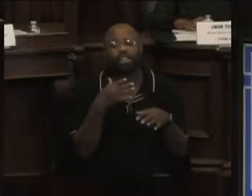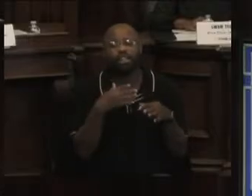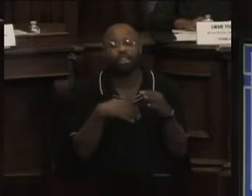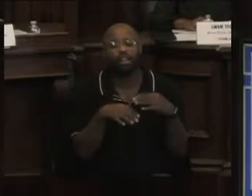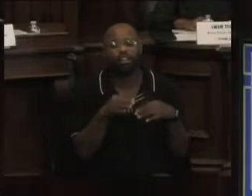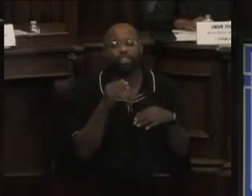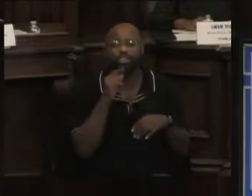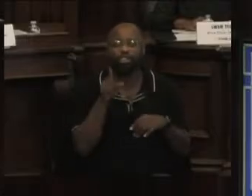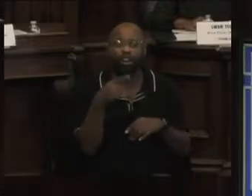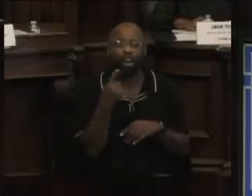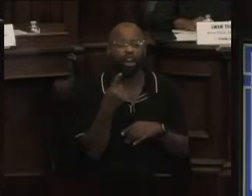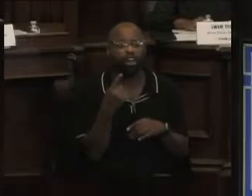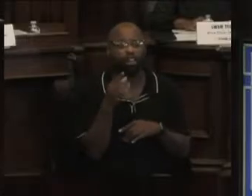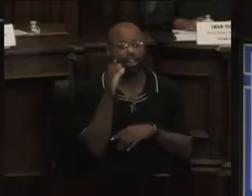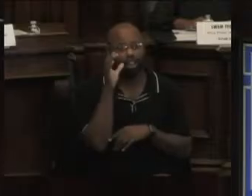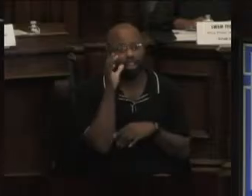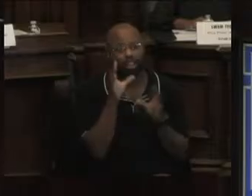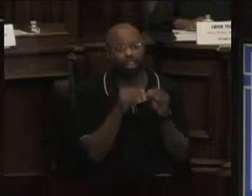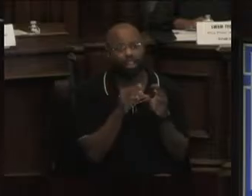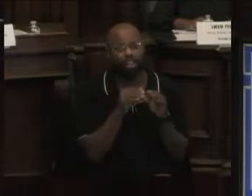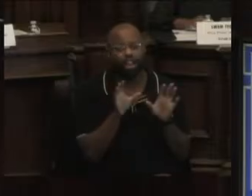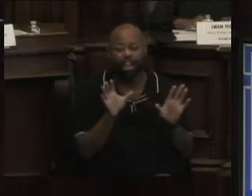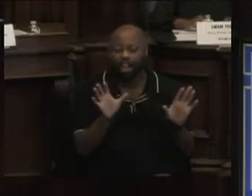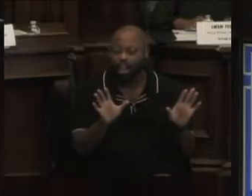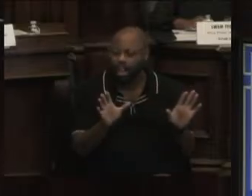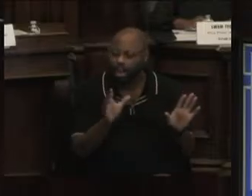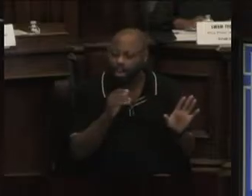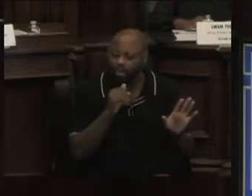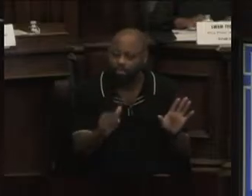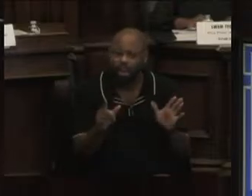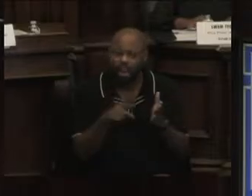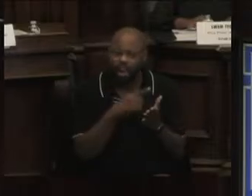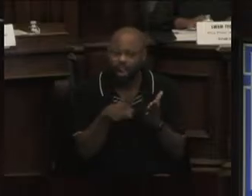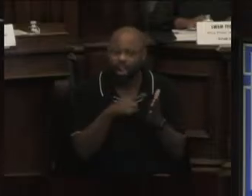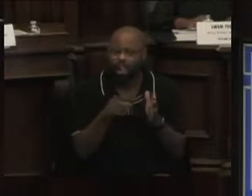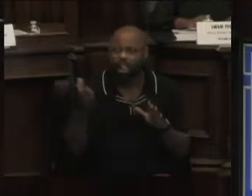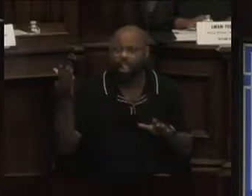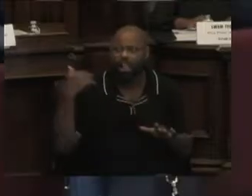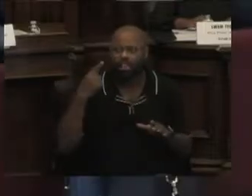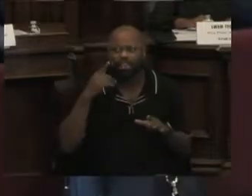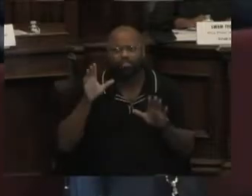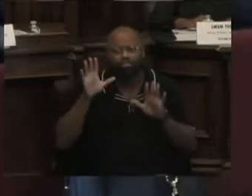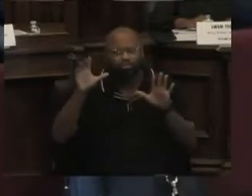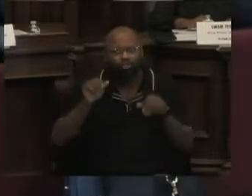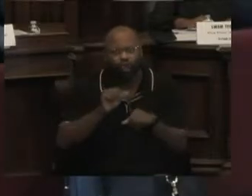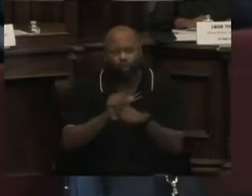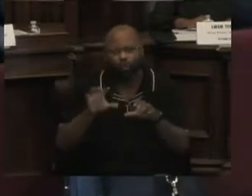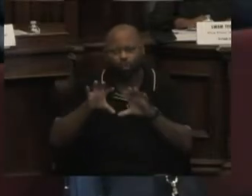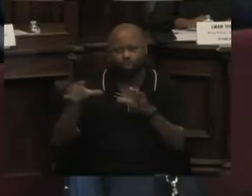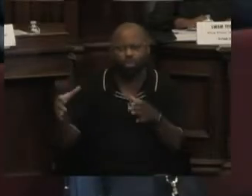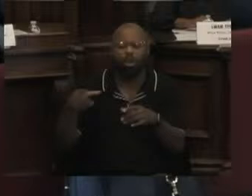The community deserves more than listening sessions. And this is no way a knock against